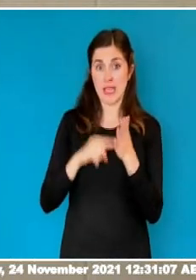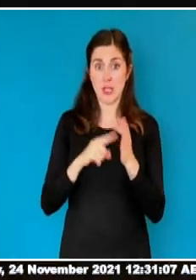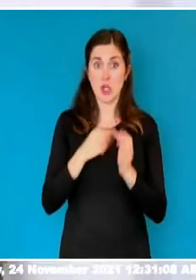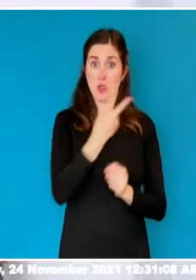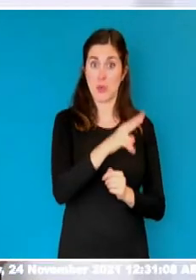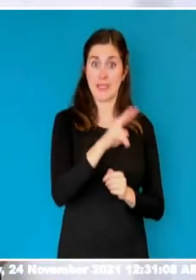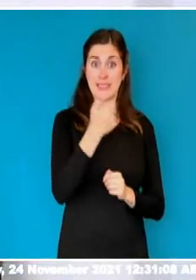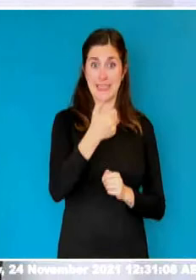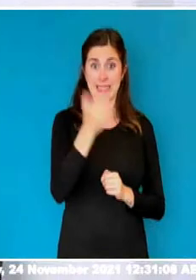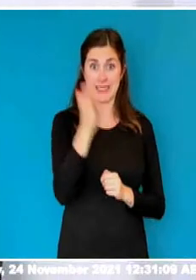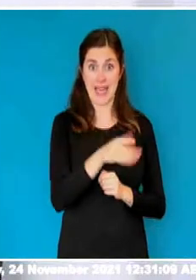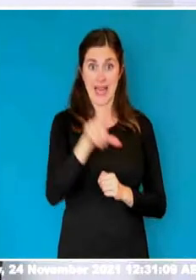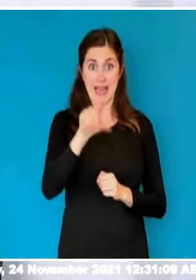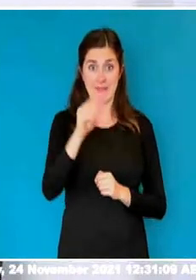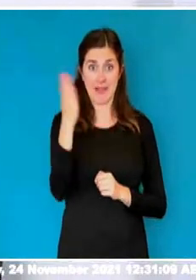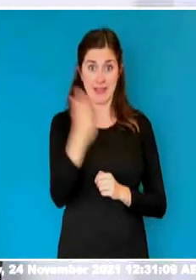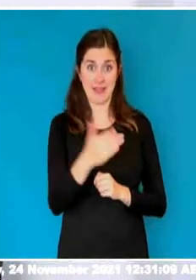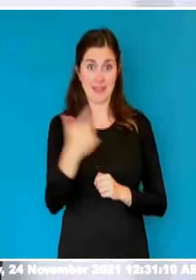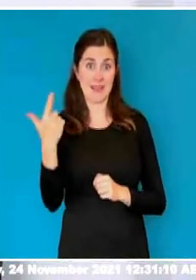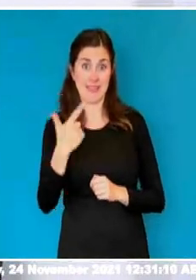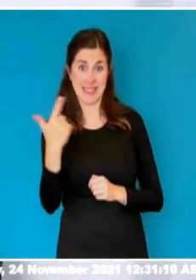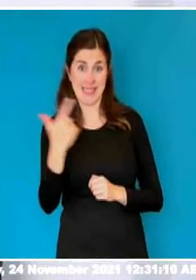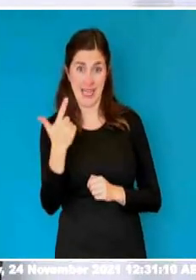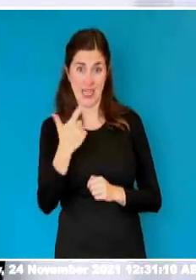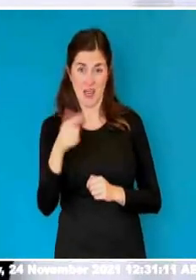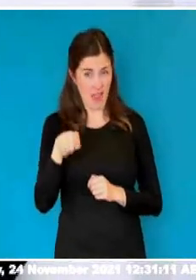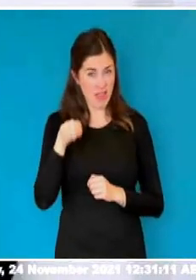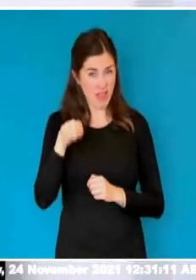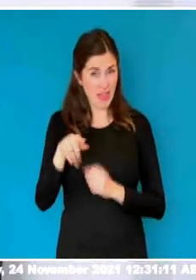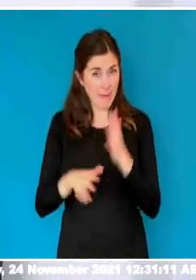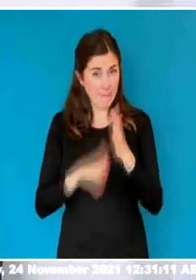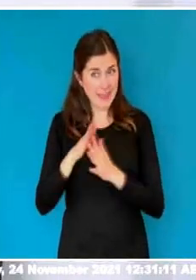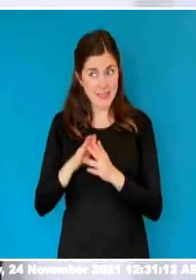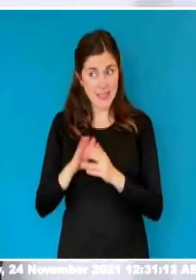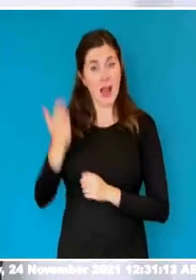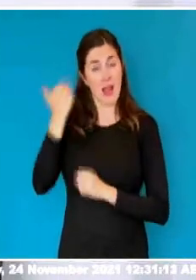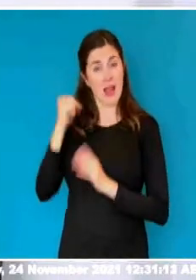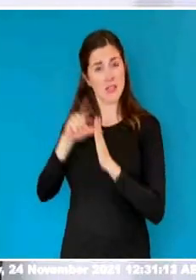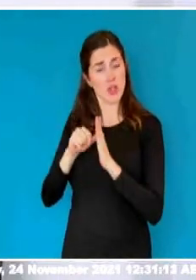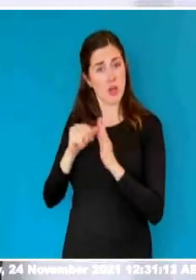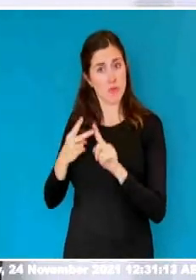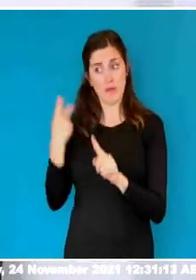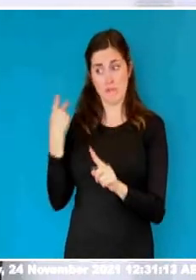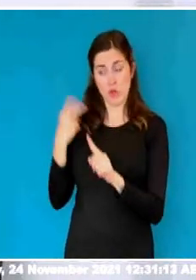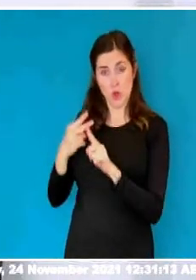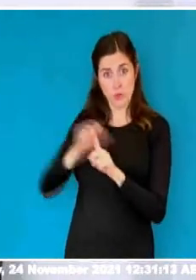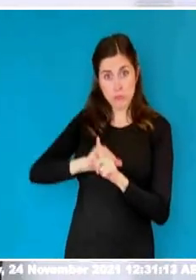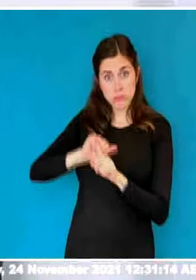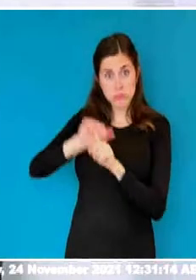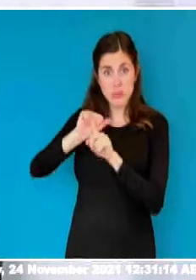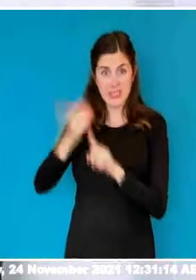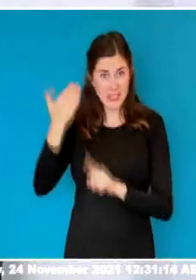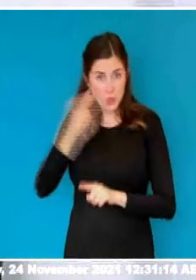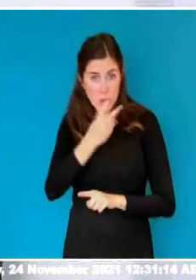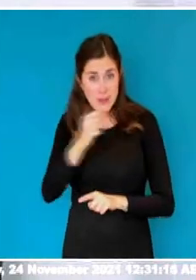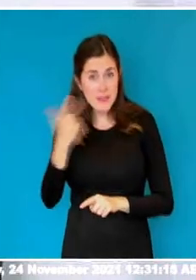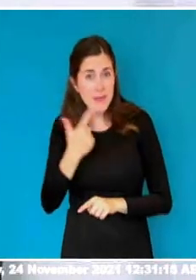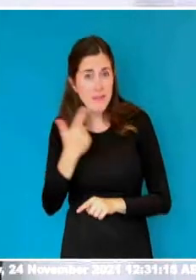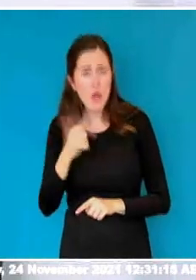Is that the date that it was last reviewed or the day it was reviewed and you are just